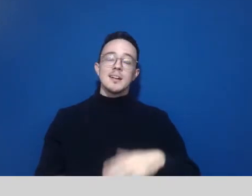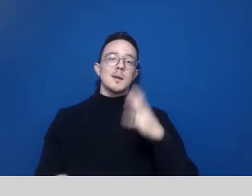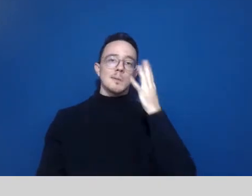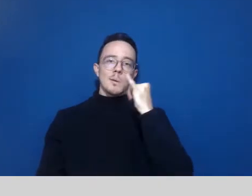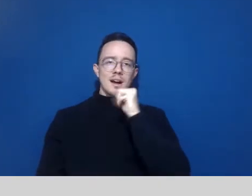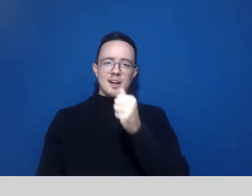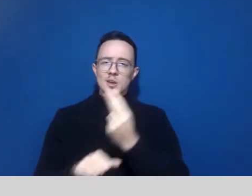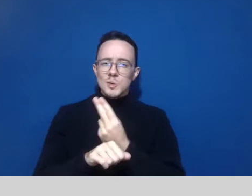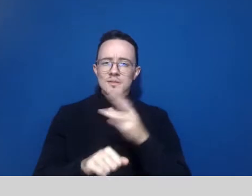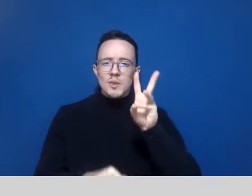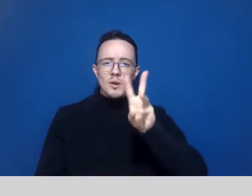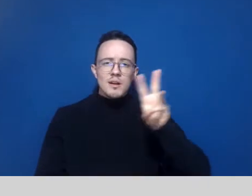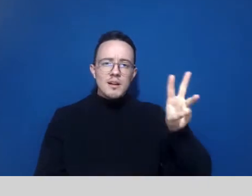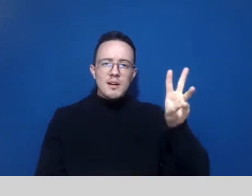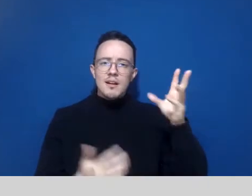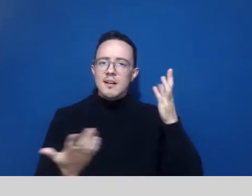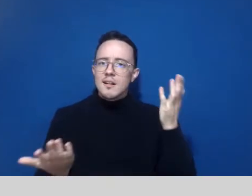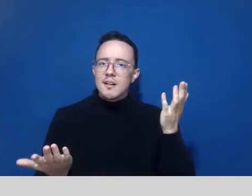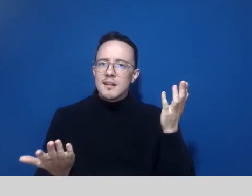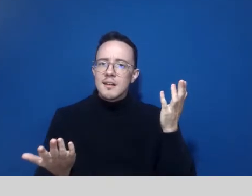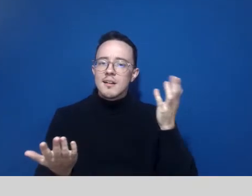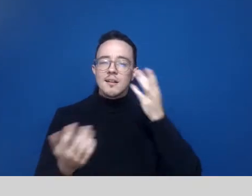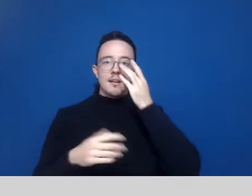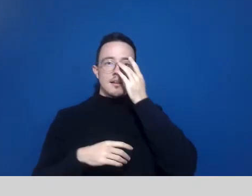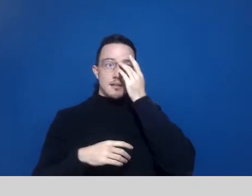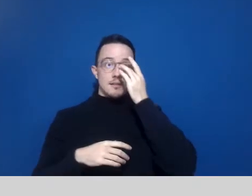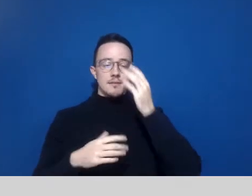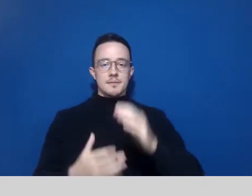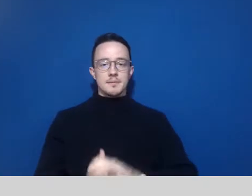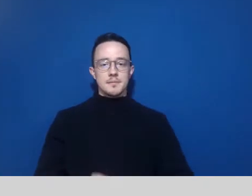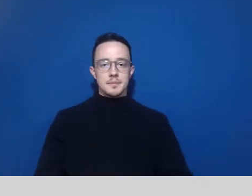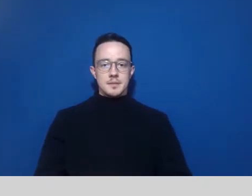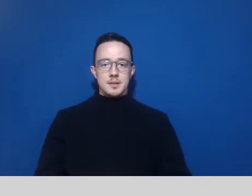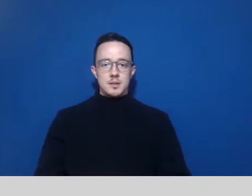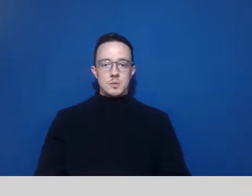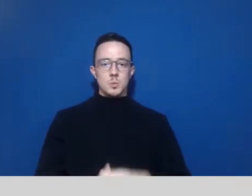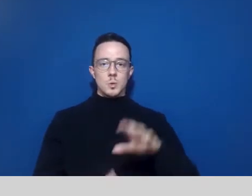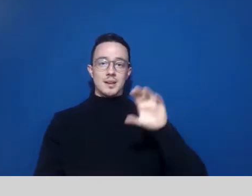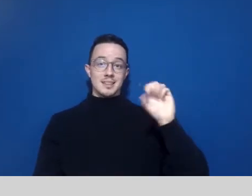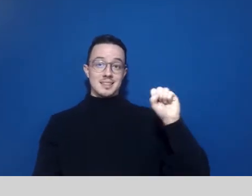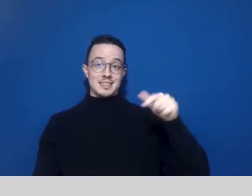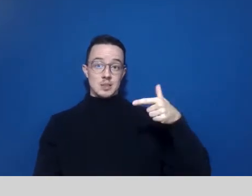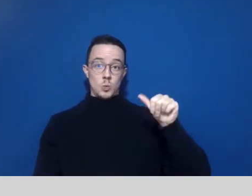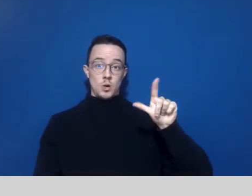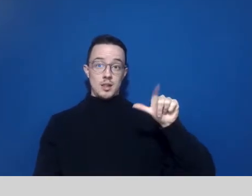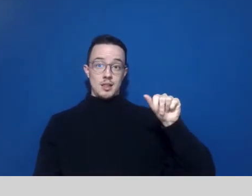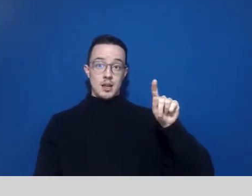But then why don't we use it for web applications? Well, the classic answer to that is that the one thing SQLite is not so good